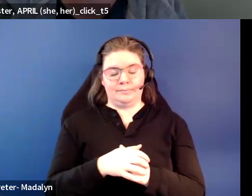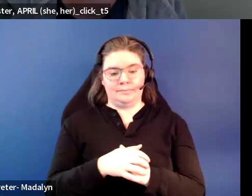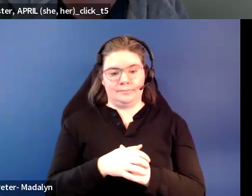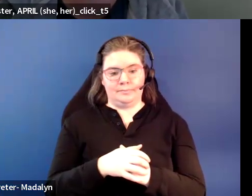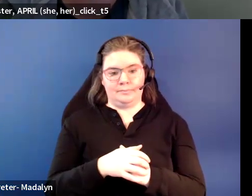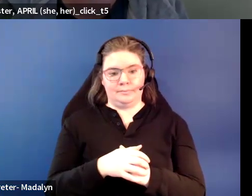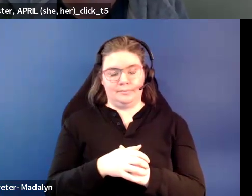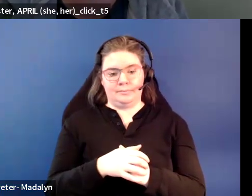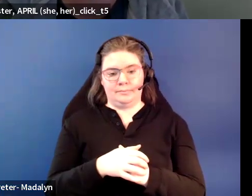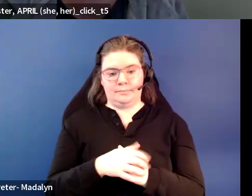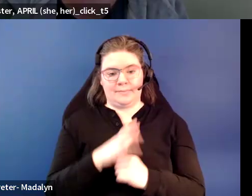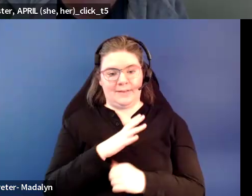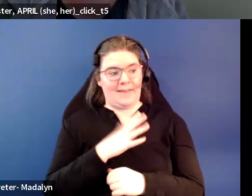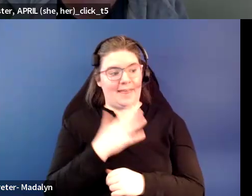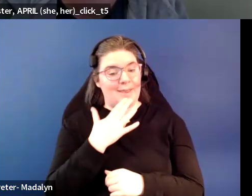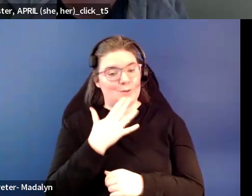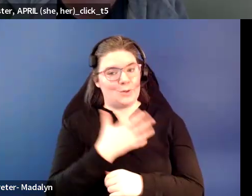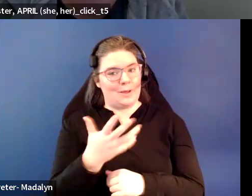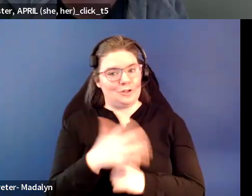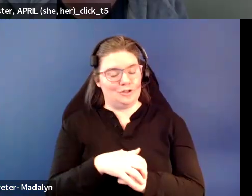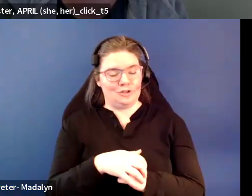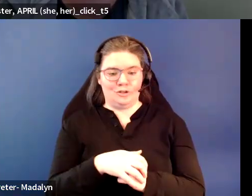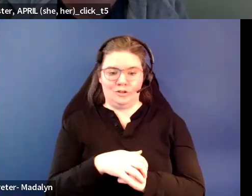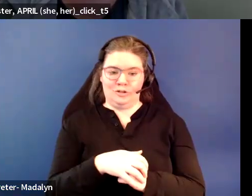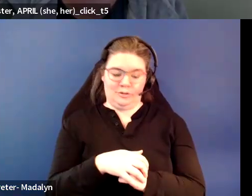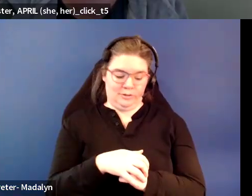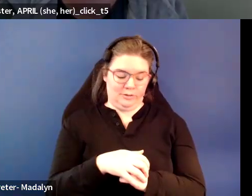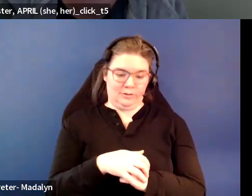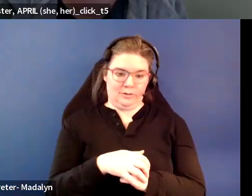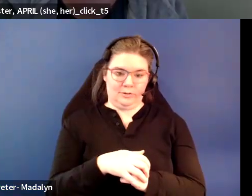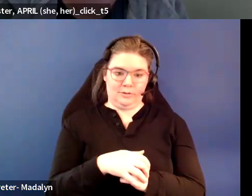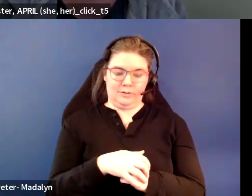Carolyn Grawi: it would be fine. Thank you so very much. And Carolyn Grawi: Sierra and Abbey. And